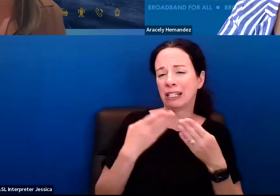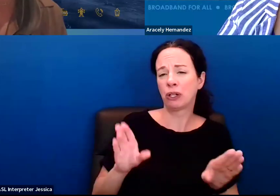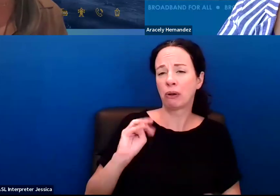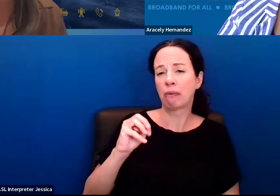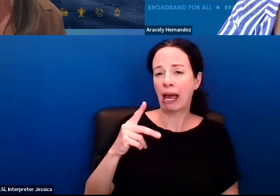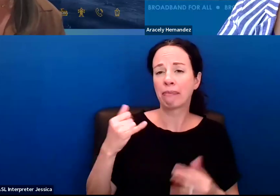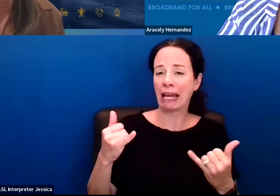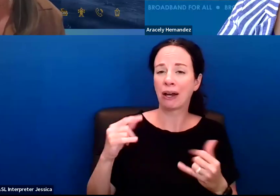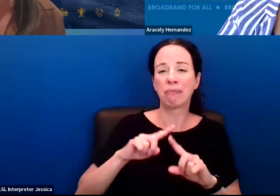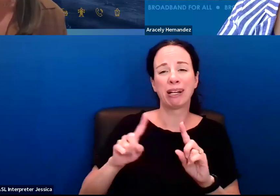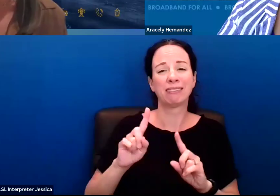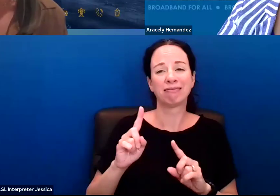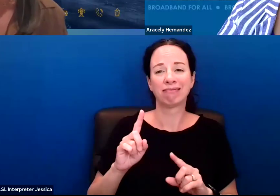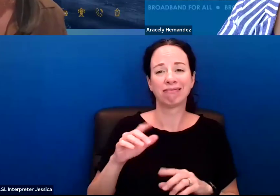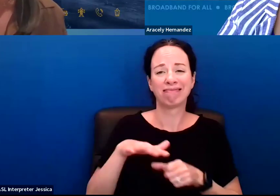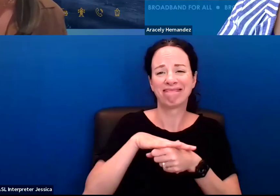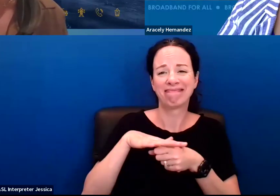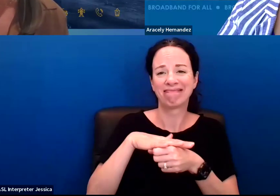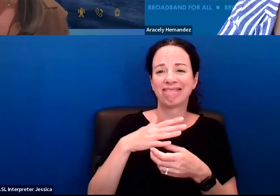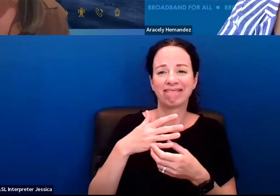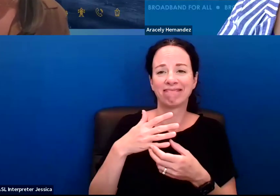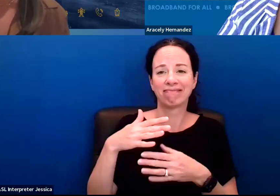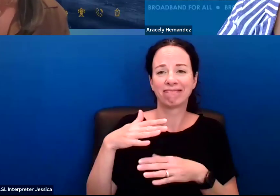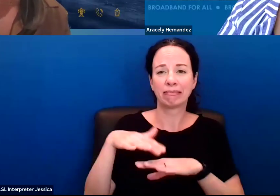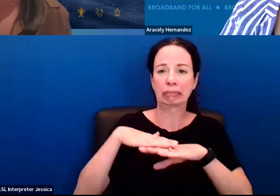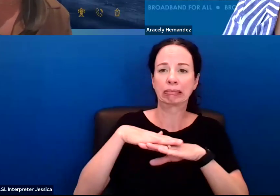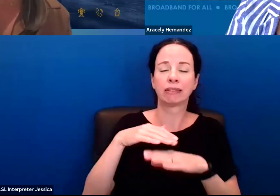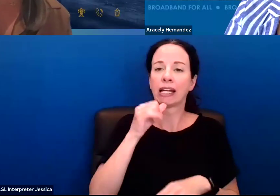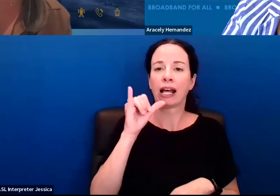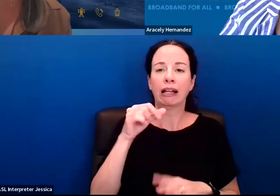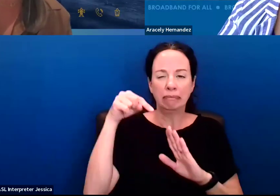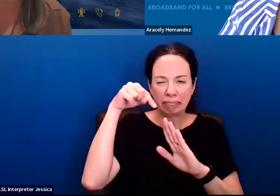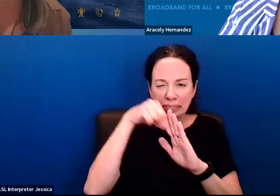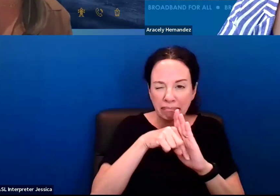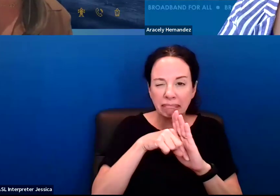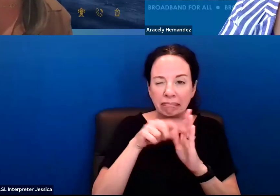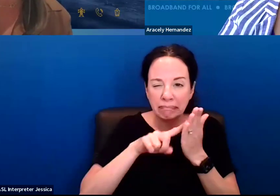it's I'll just say it's not not for someone, like, just going in to just kind of scroll through and